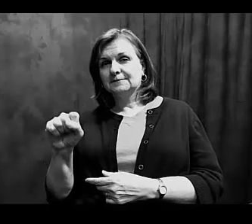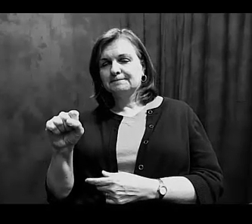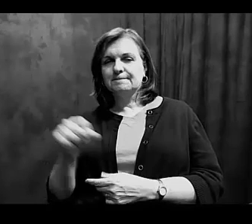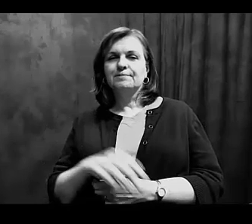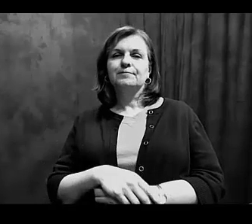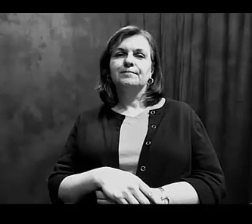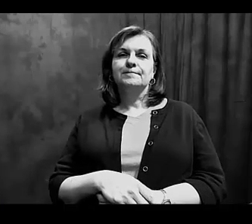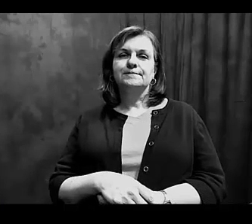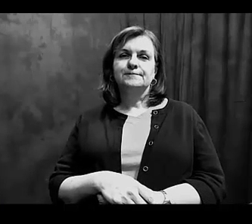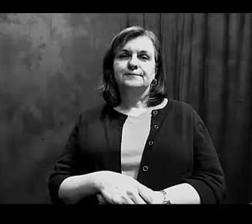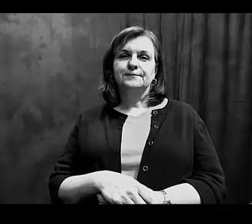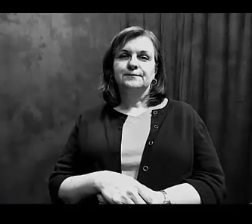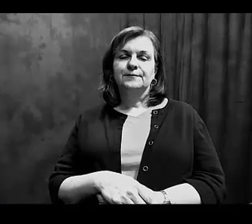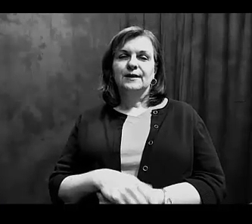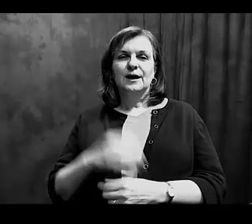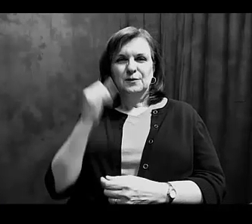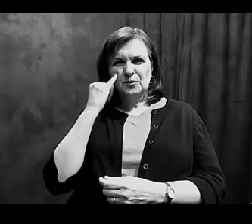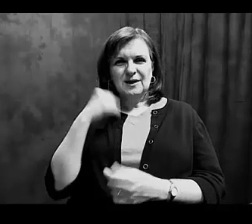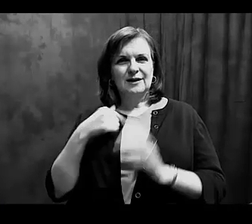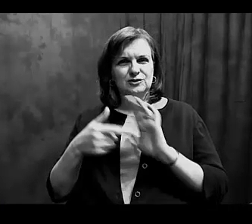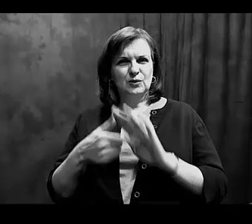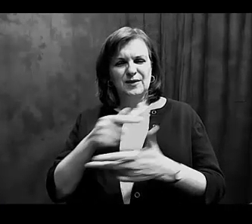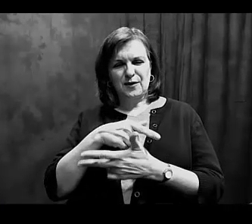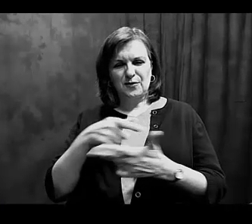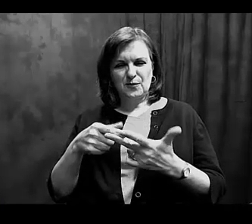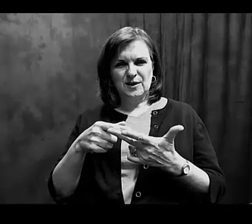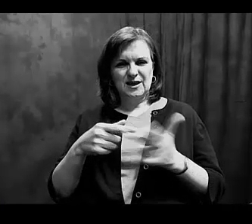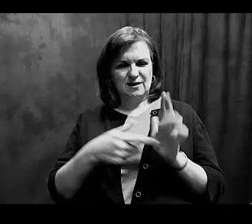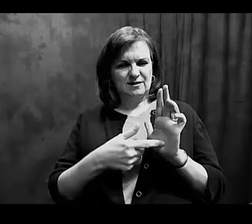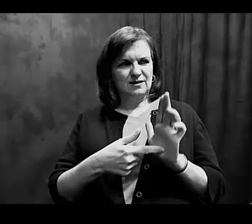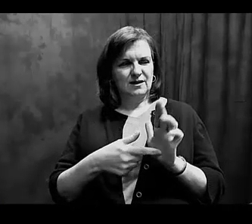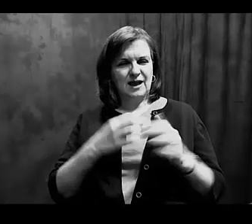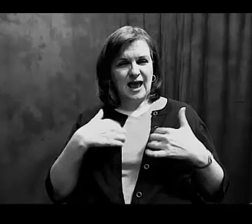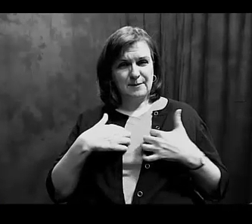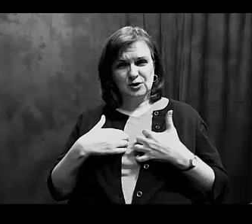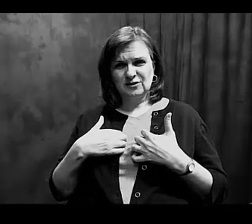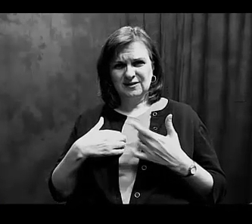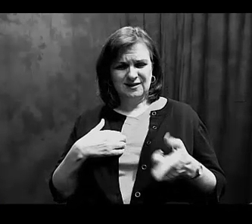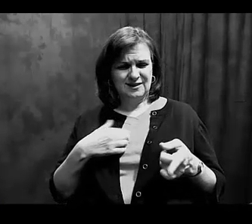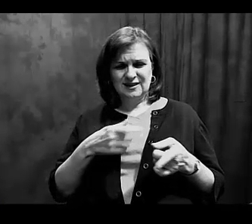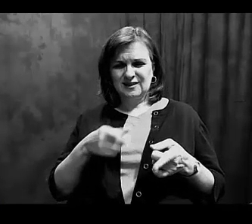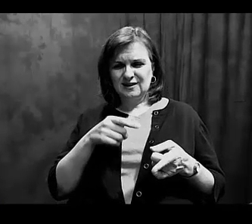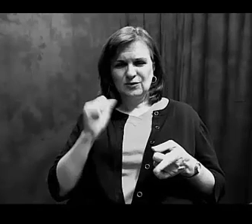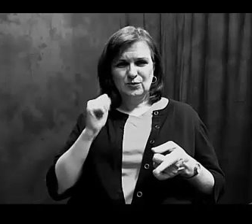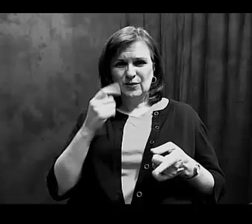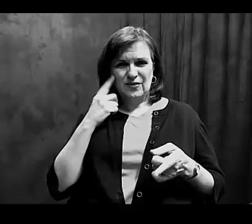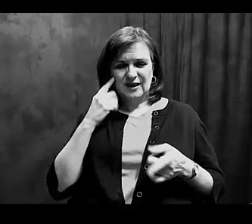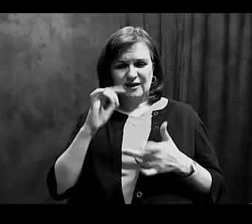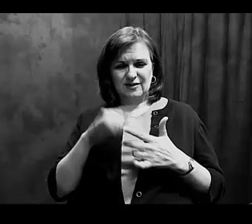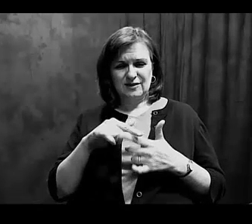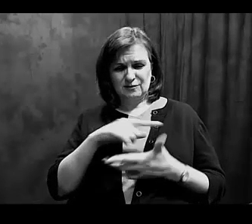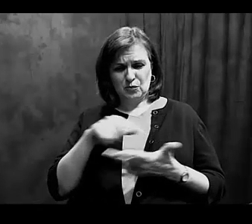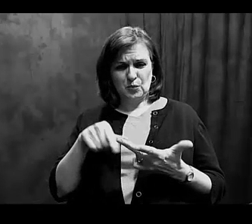but again even if I gave you these three things you might be hard pressed to put them into the same class and categories. now they're in